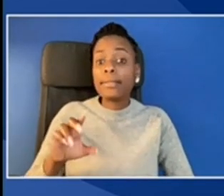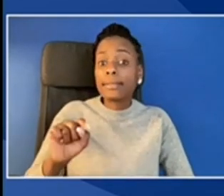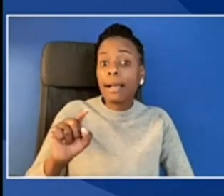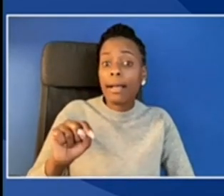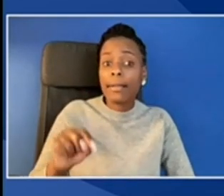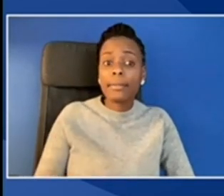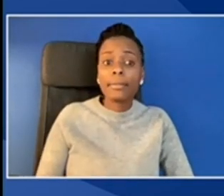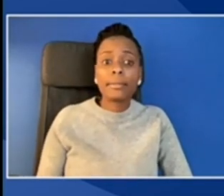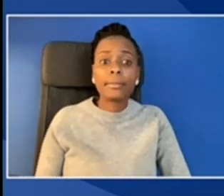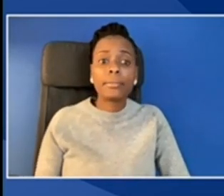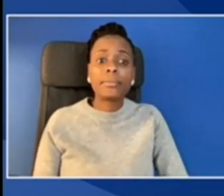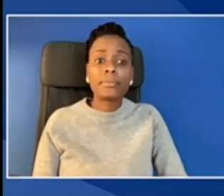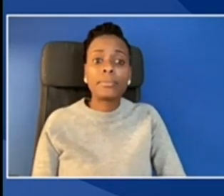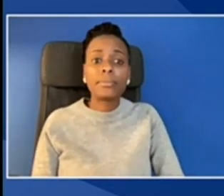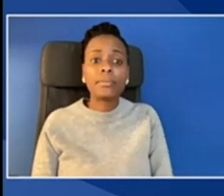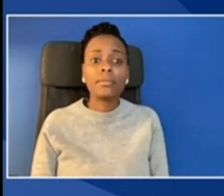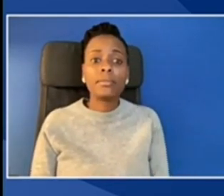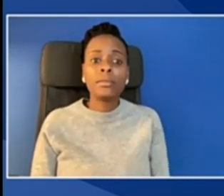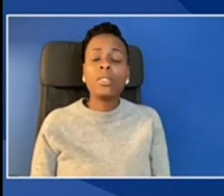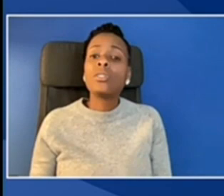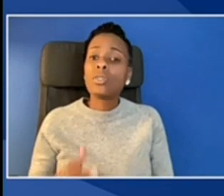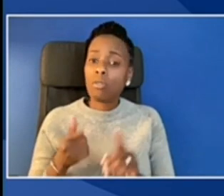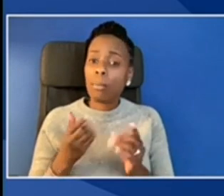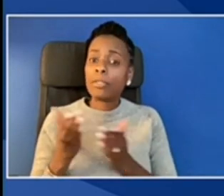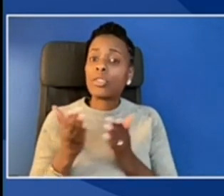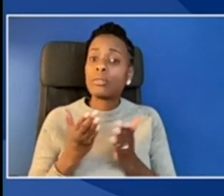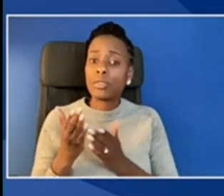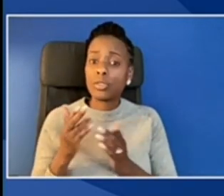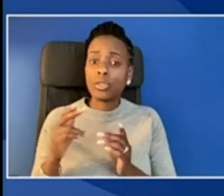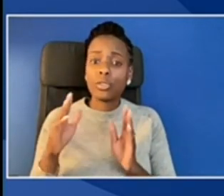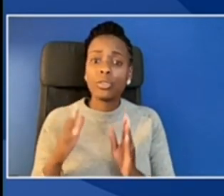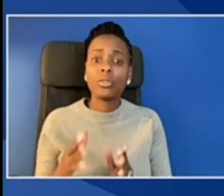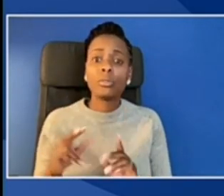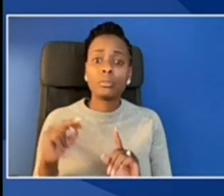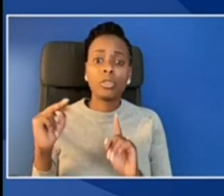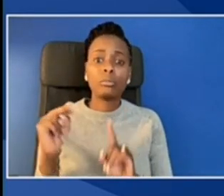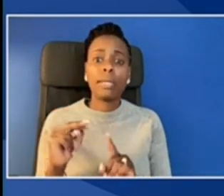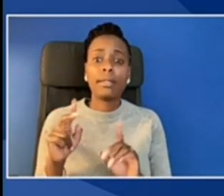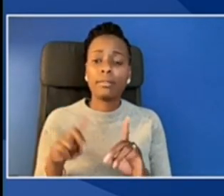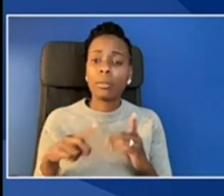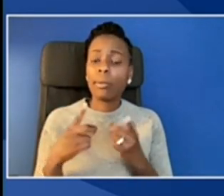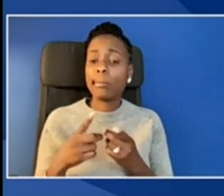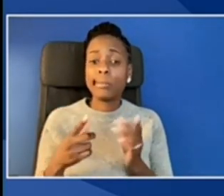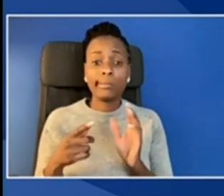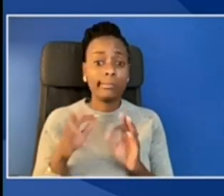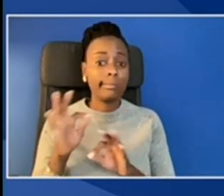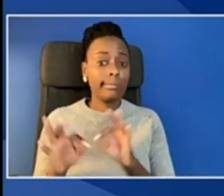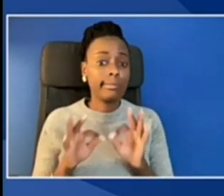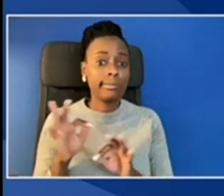Sure. You know, I think from the servicer perspective, I think the Department has highlighted in this question particular